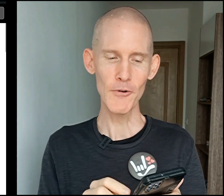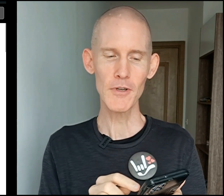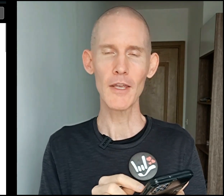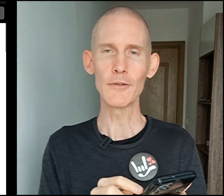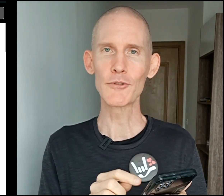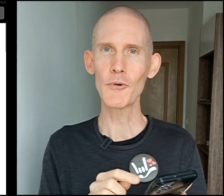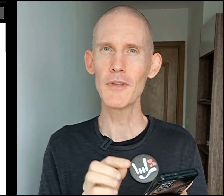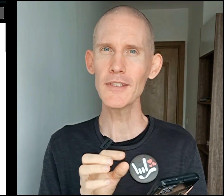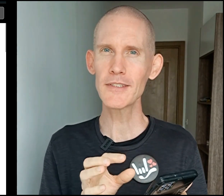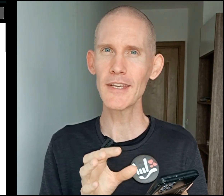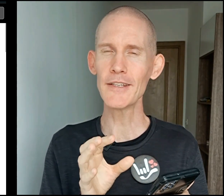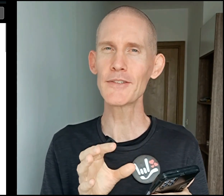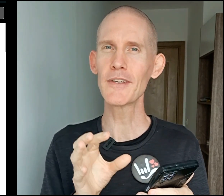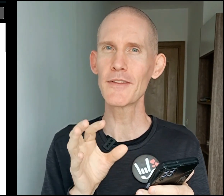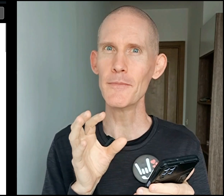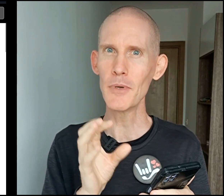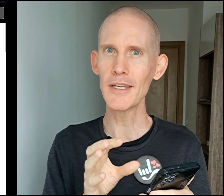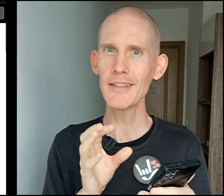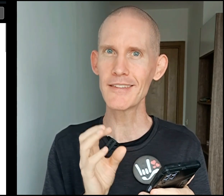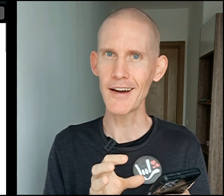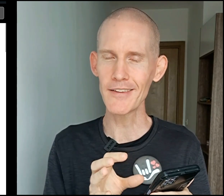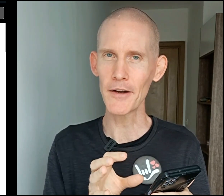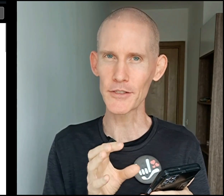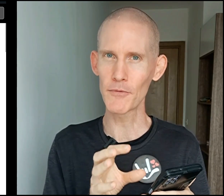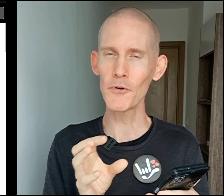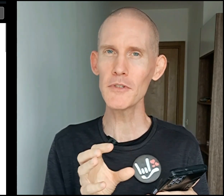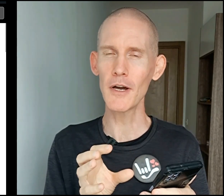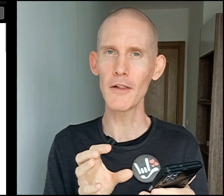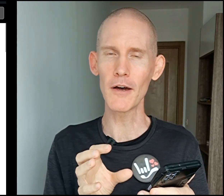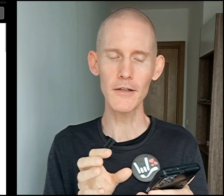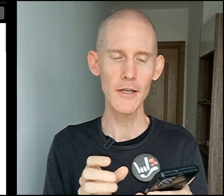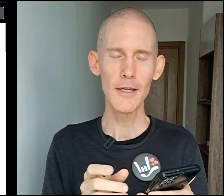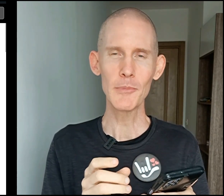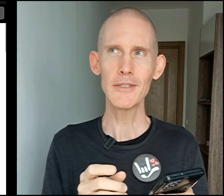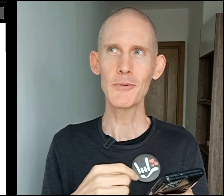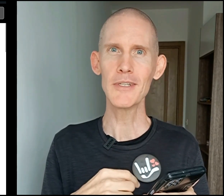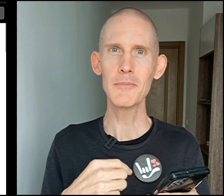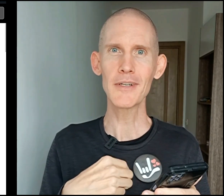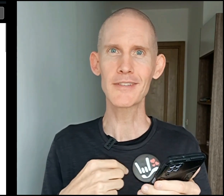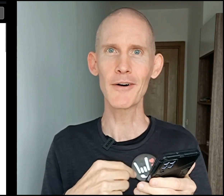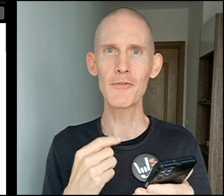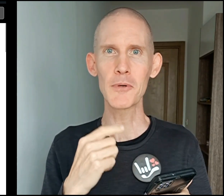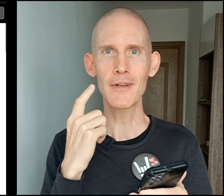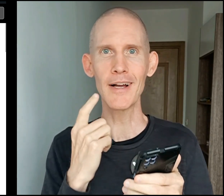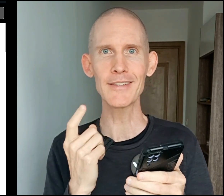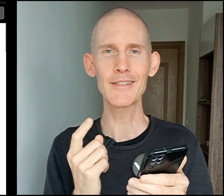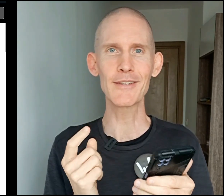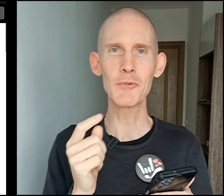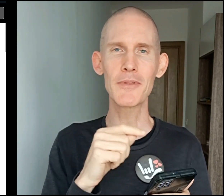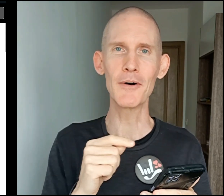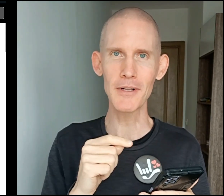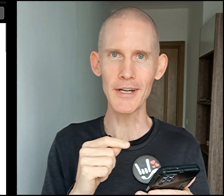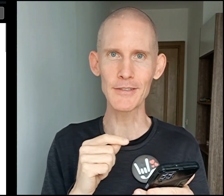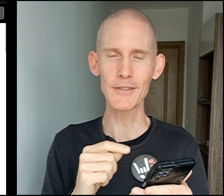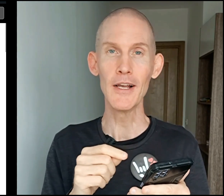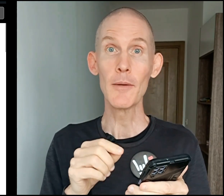okay, so, this is the mini dialogue it's a full dialogue between myself with glasses and without glasses